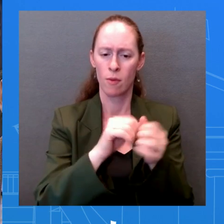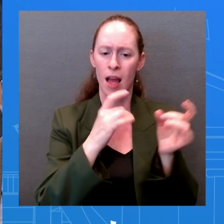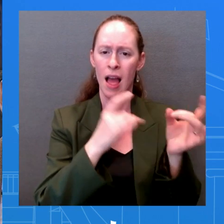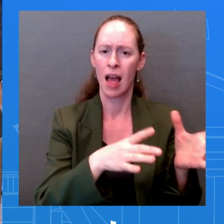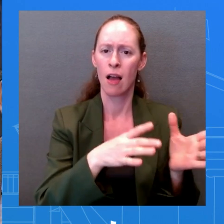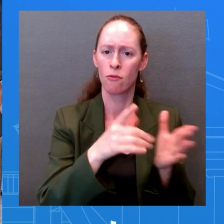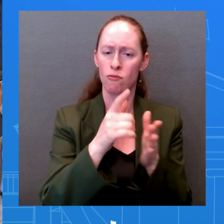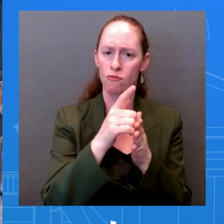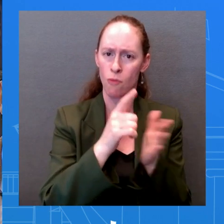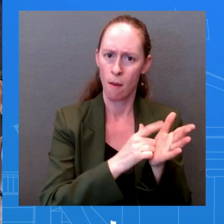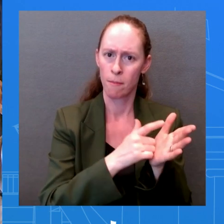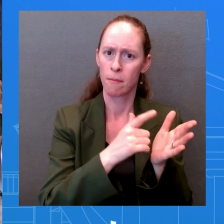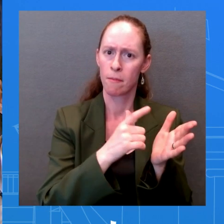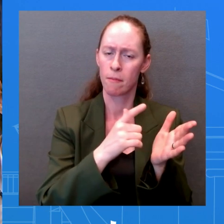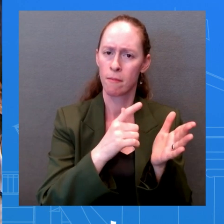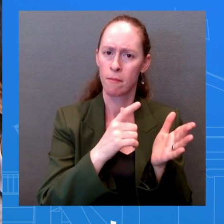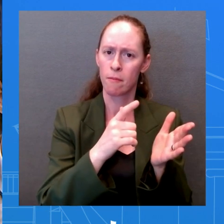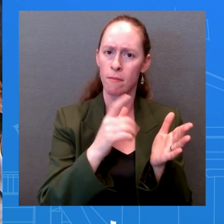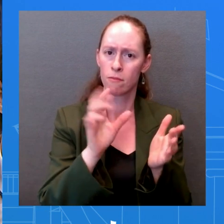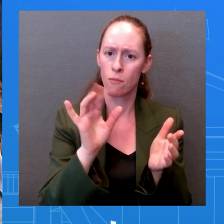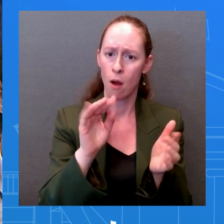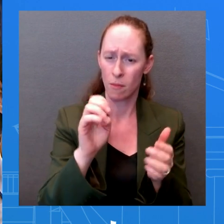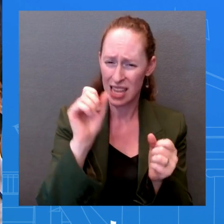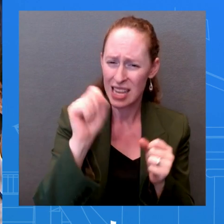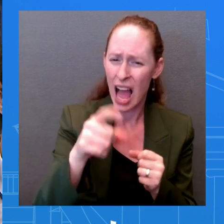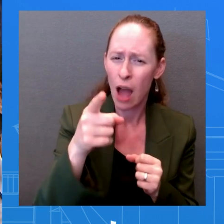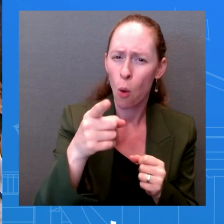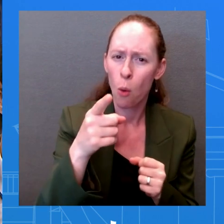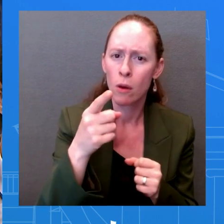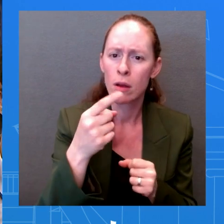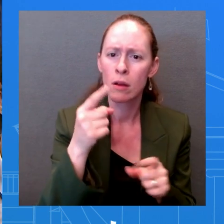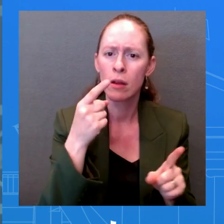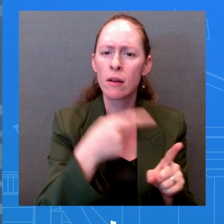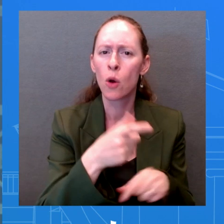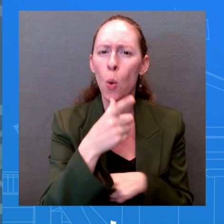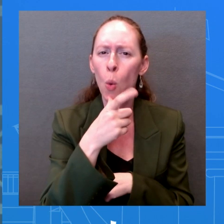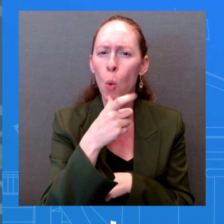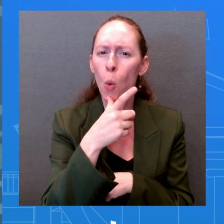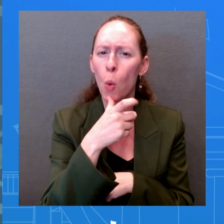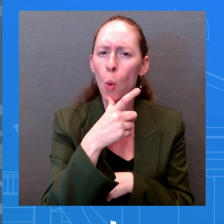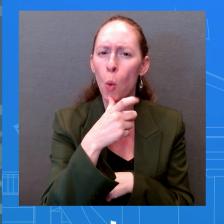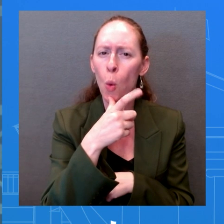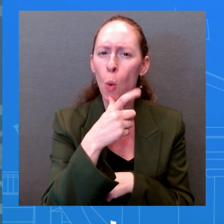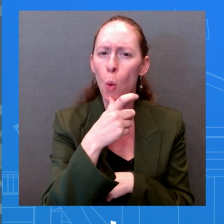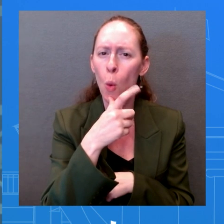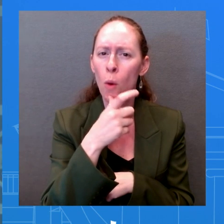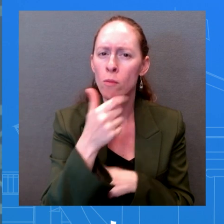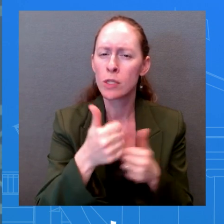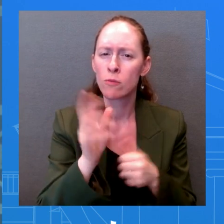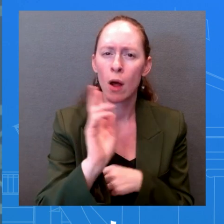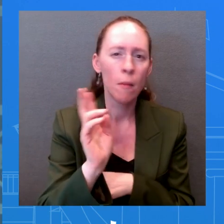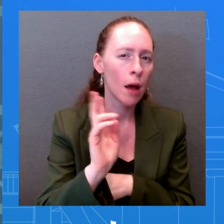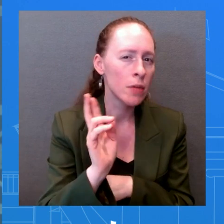plan to be participating in this upcoming summit. Ms. Jean-Pierre: So, if you see the agenda, you'll see we have bipartisan group